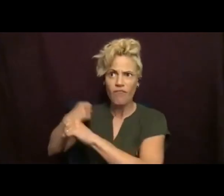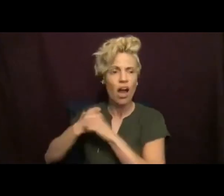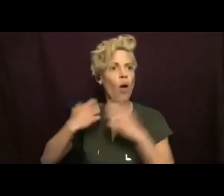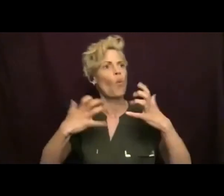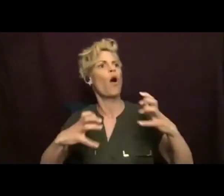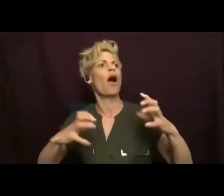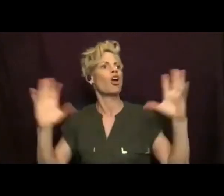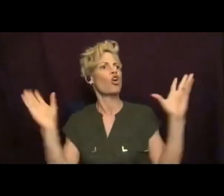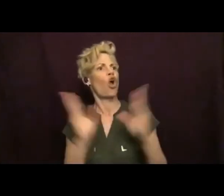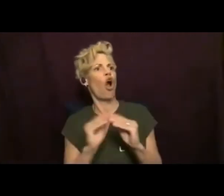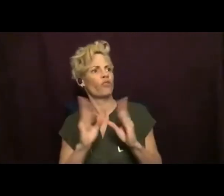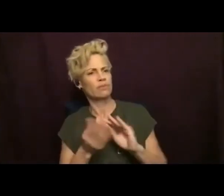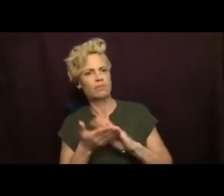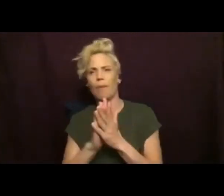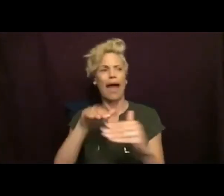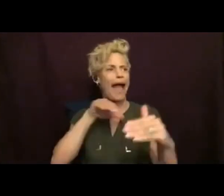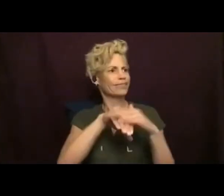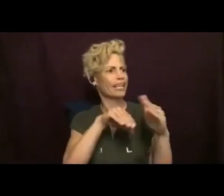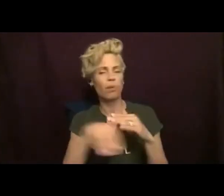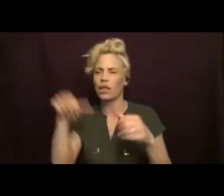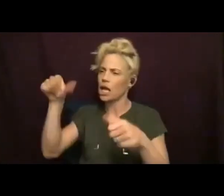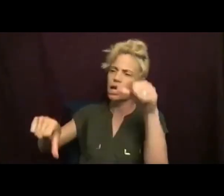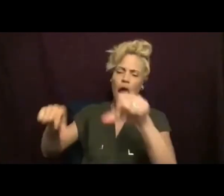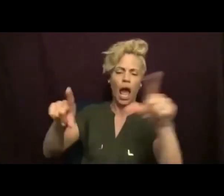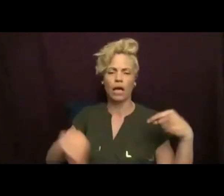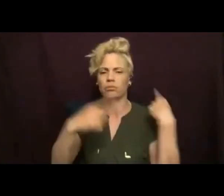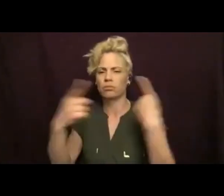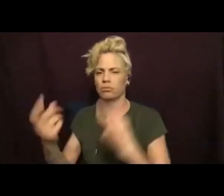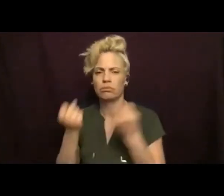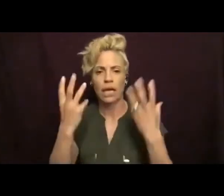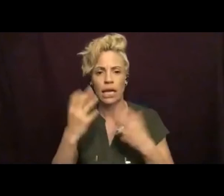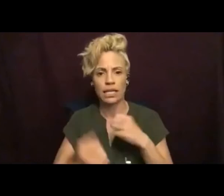And I don't think it escapes anybody's purview